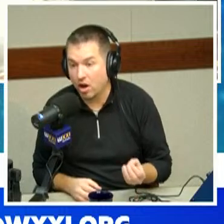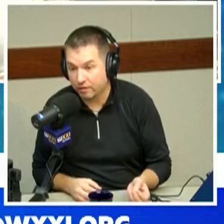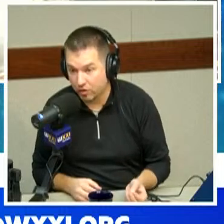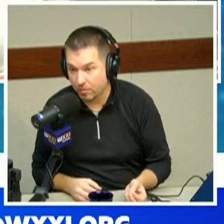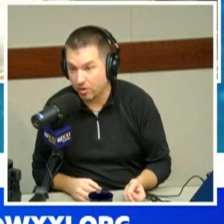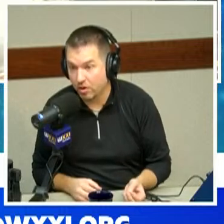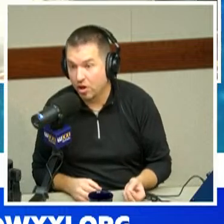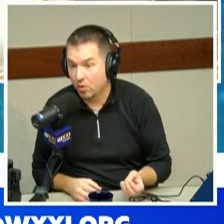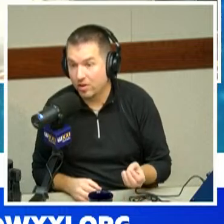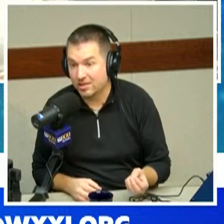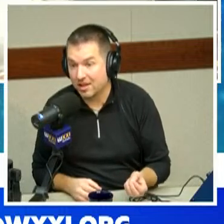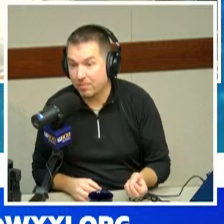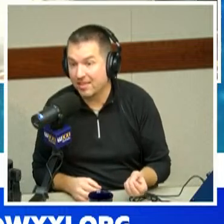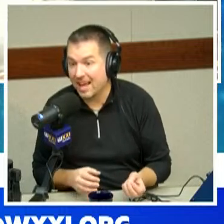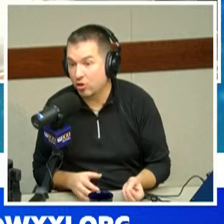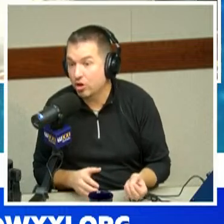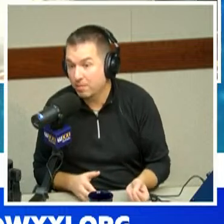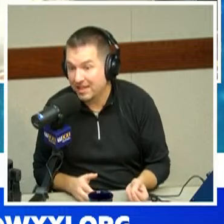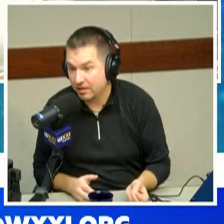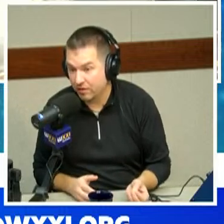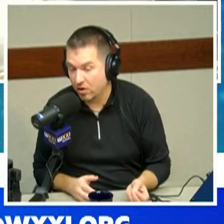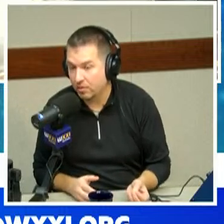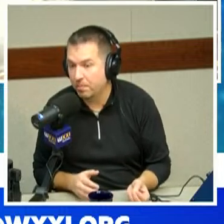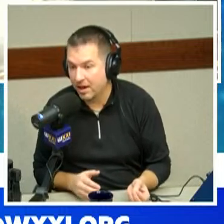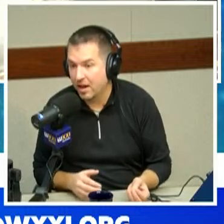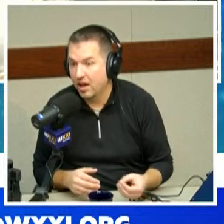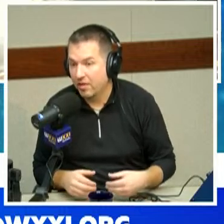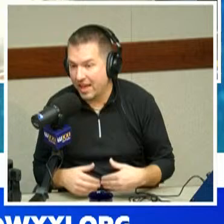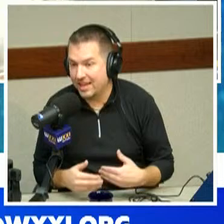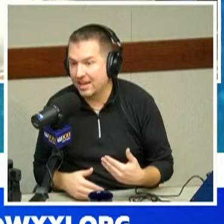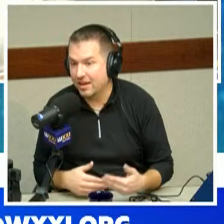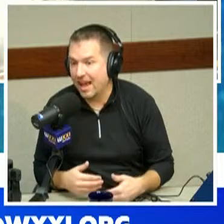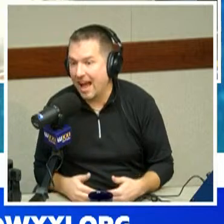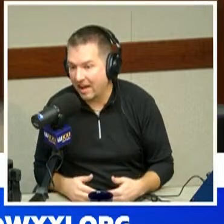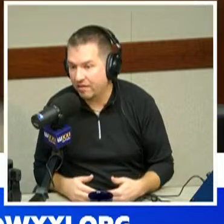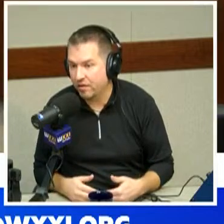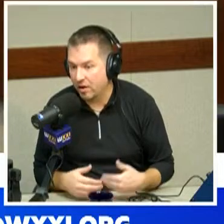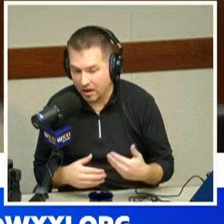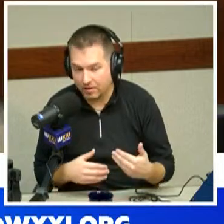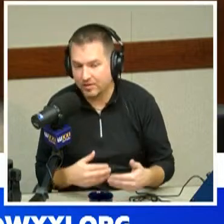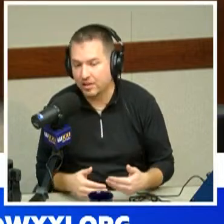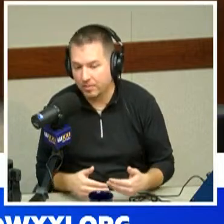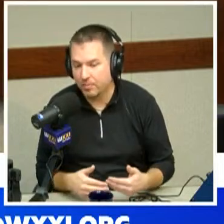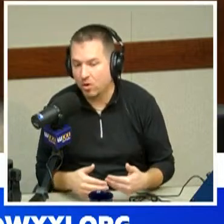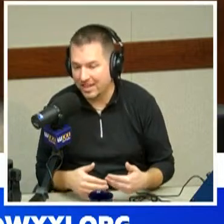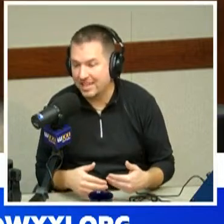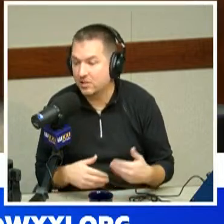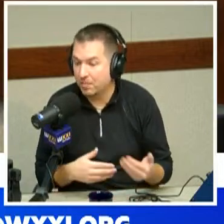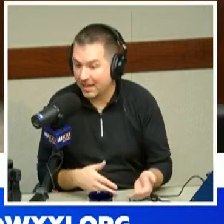comfortable with something that could be difficult but they can have a little bit more ease picking